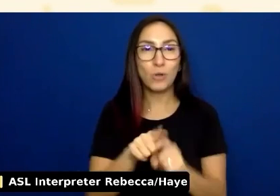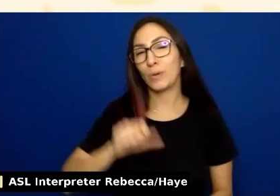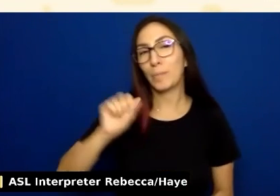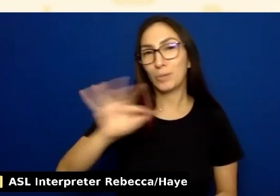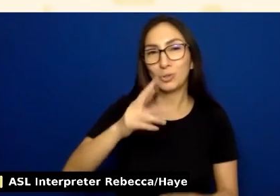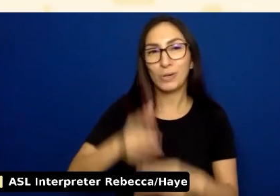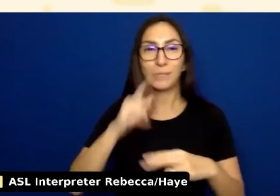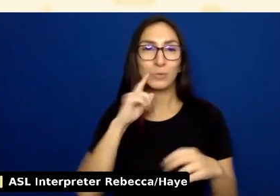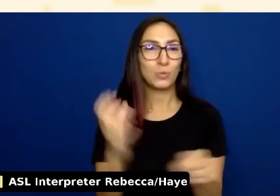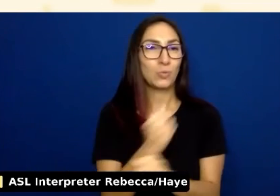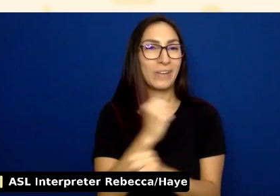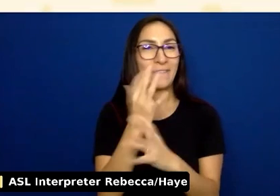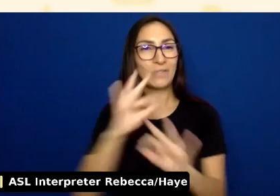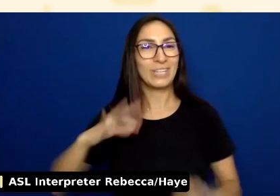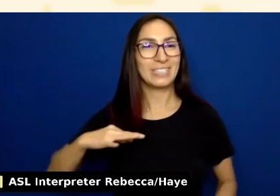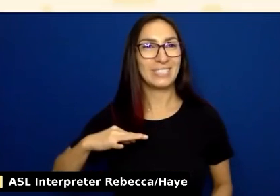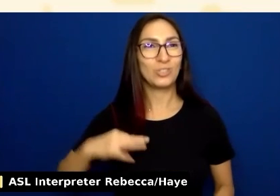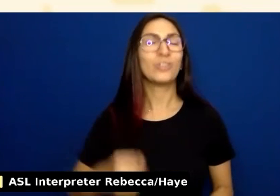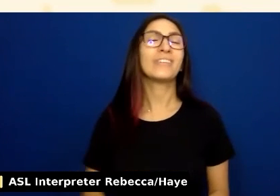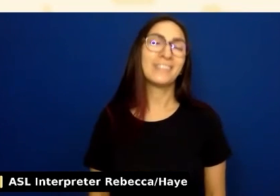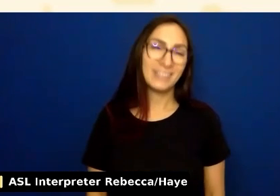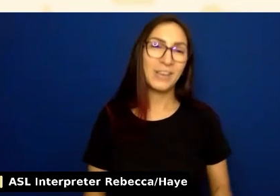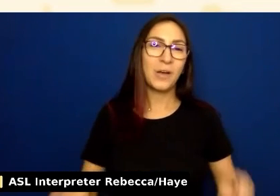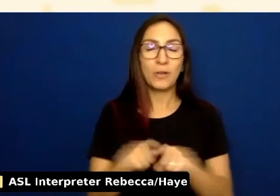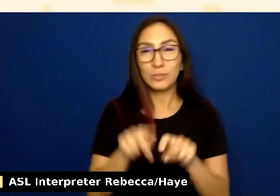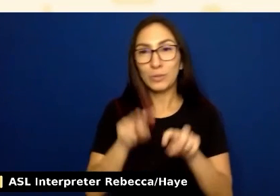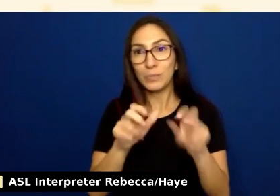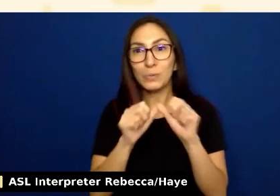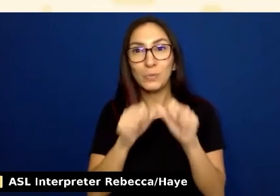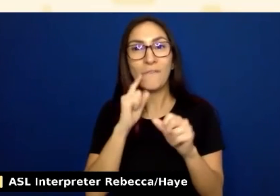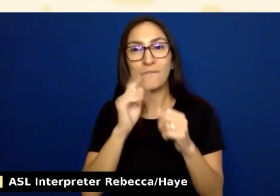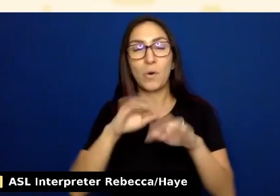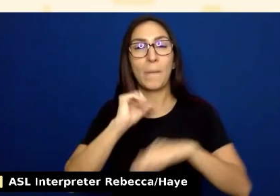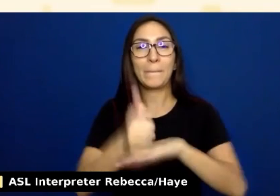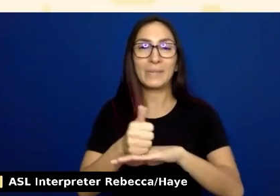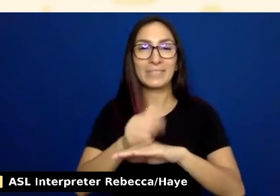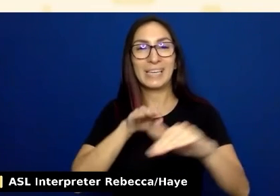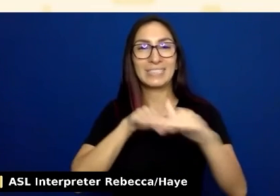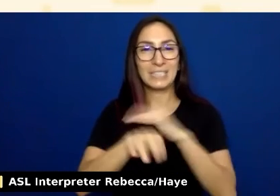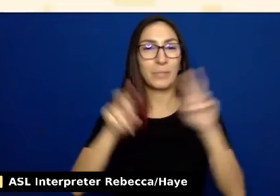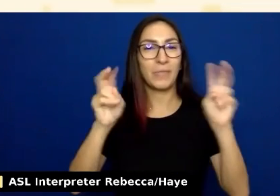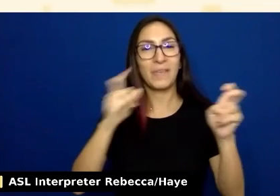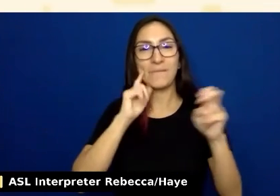And please stay tuned for building an accessible theme for accessible first sites coming up with Gen Herres